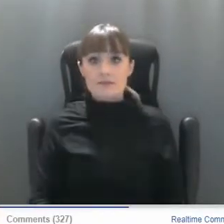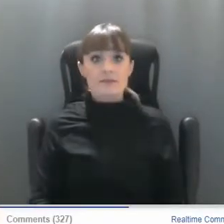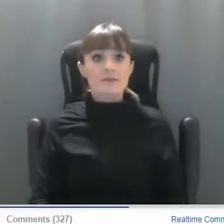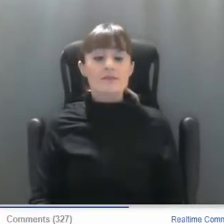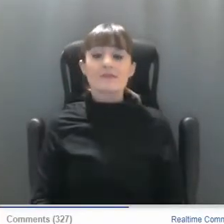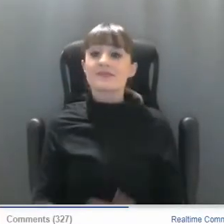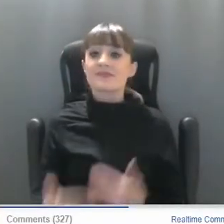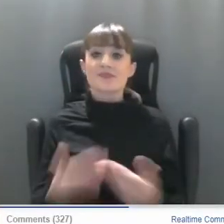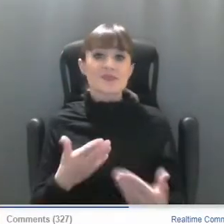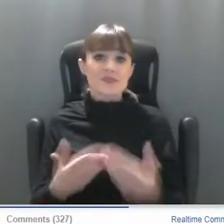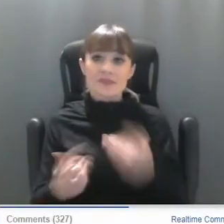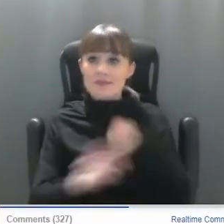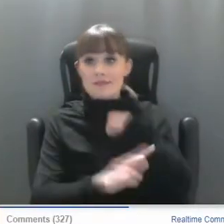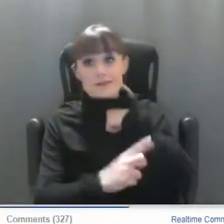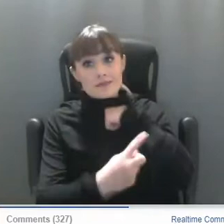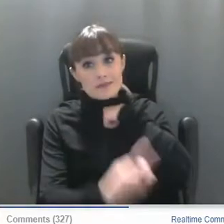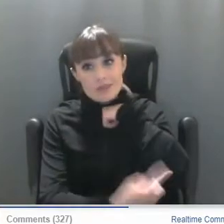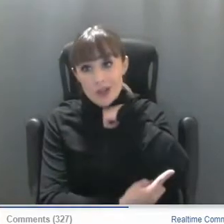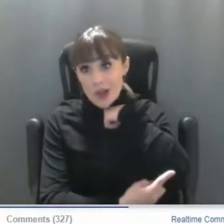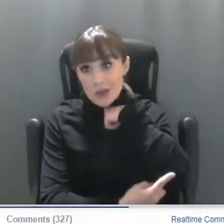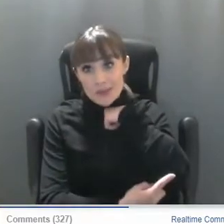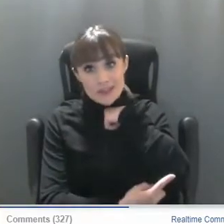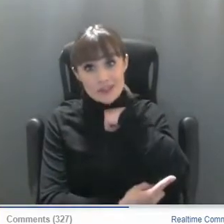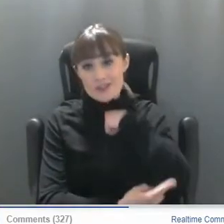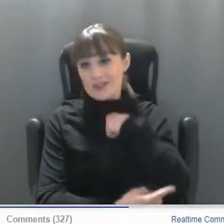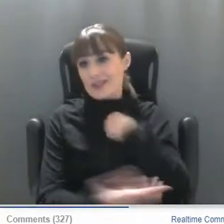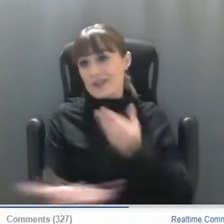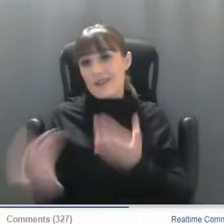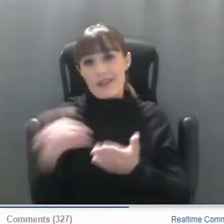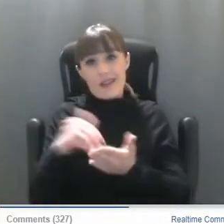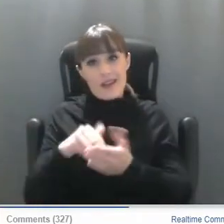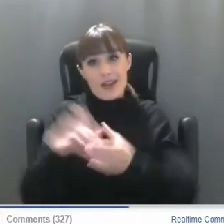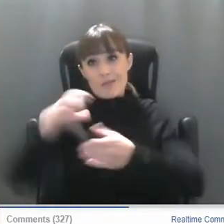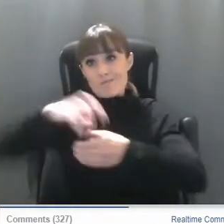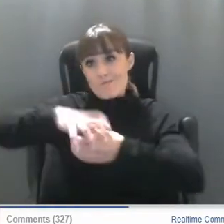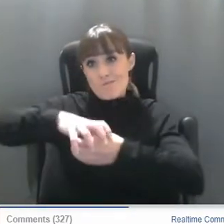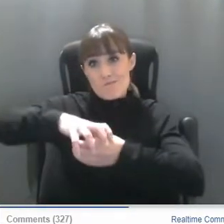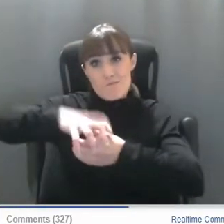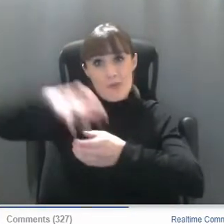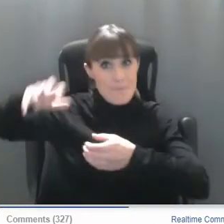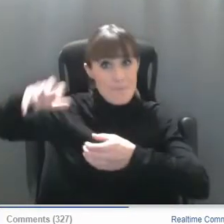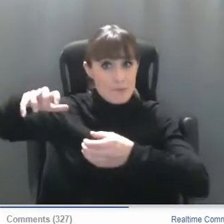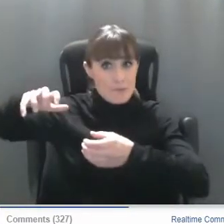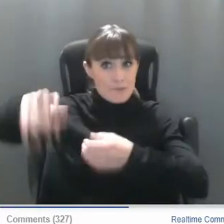through the zoo, so you kind of know what to expect. We're gonna follow the arrows.